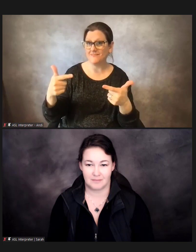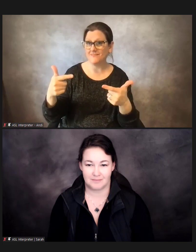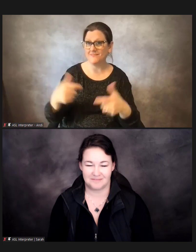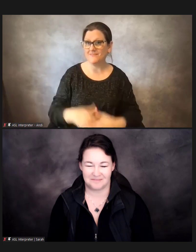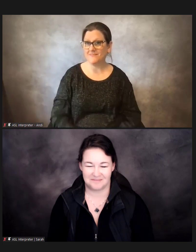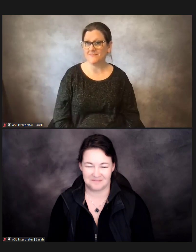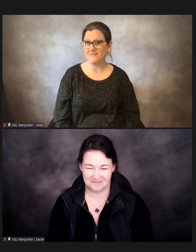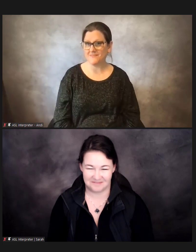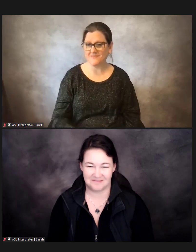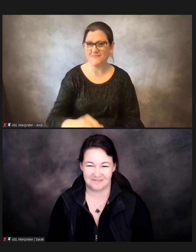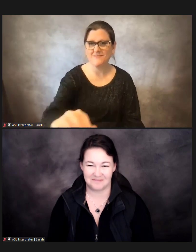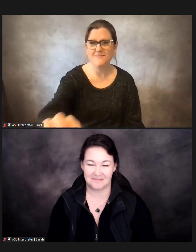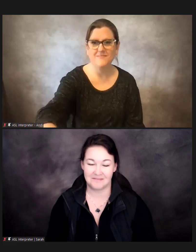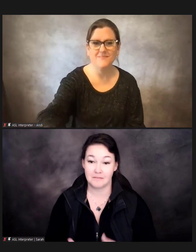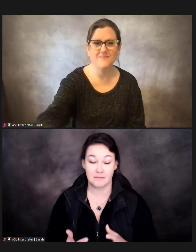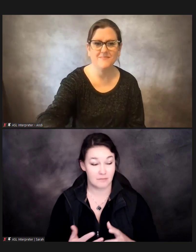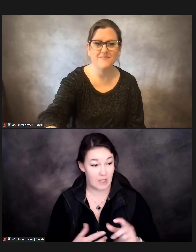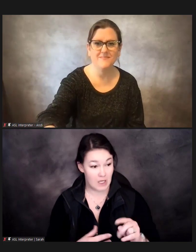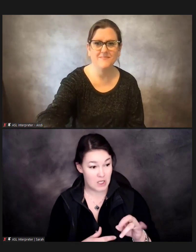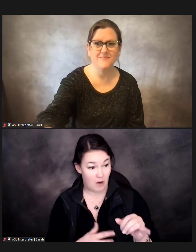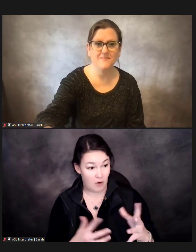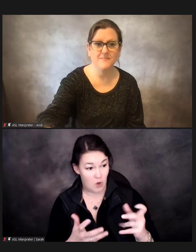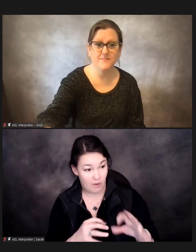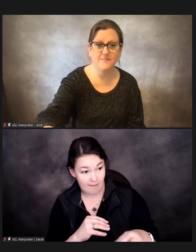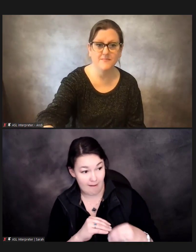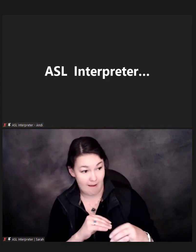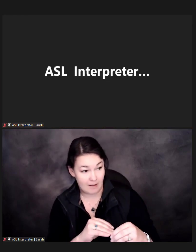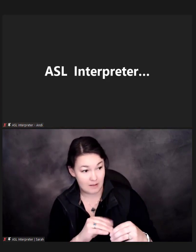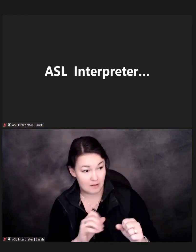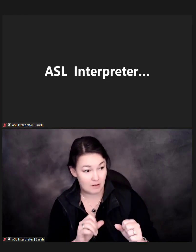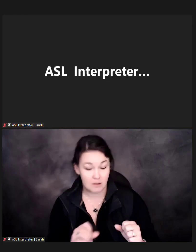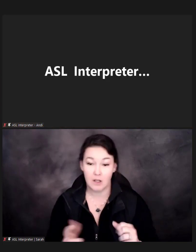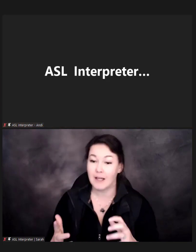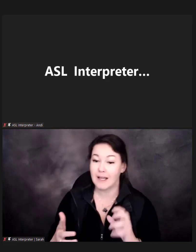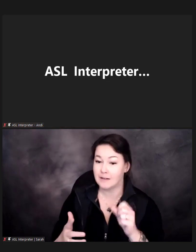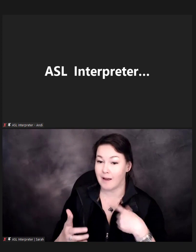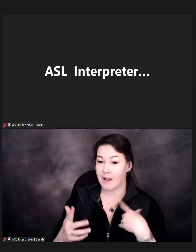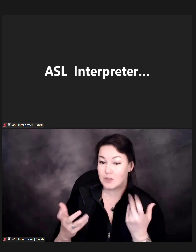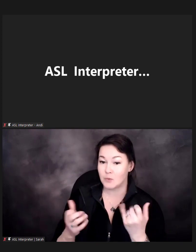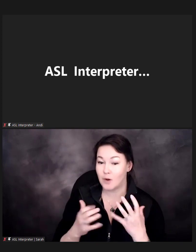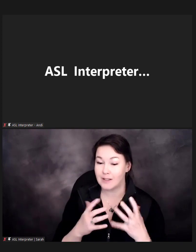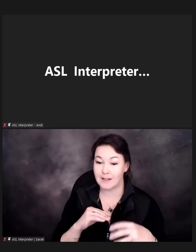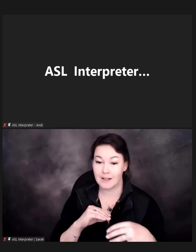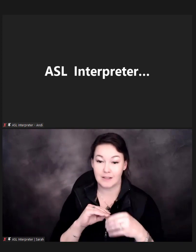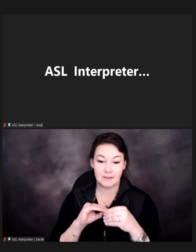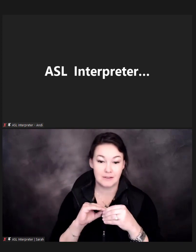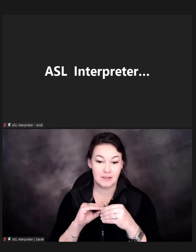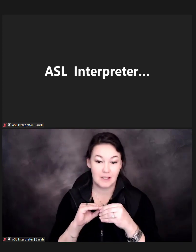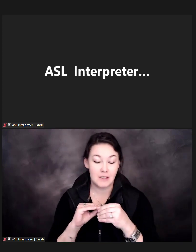Some parents, Terry, did you have something to say? : I was just going to chime in, saying that, um, and you're